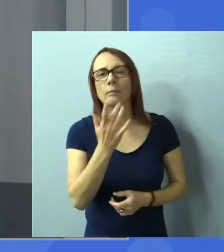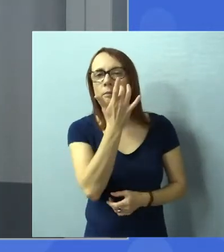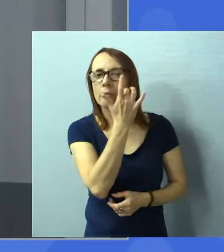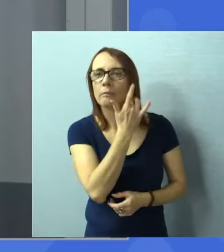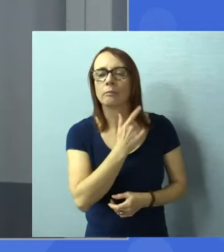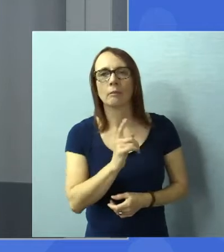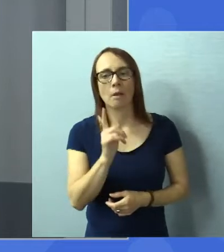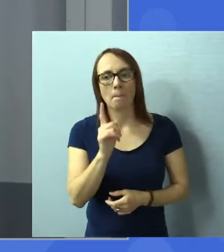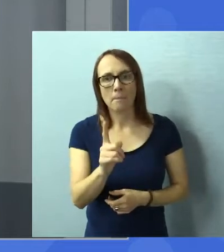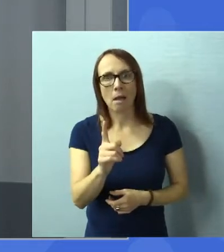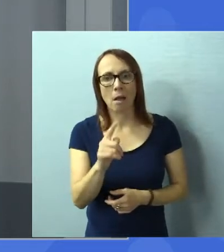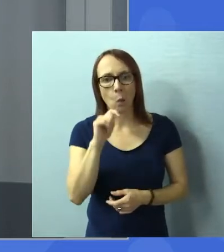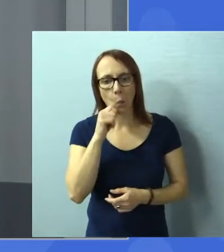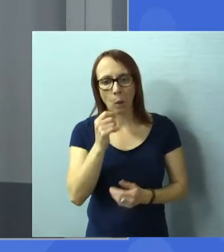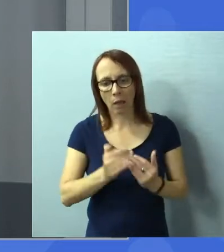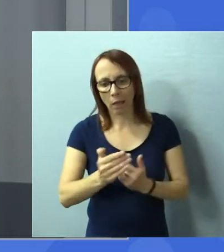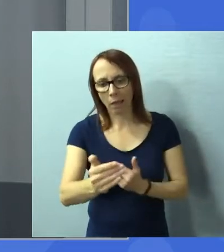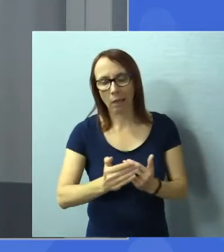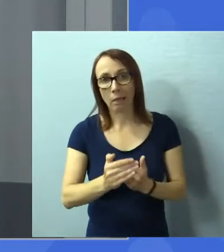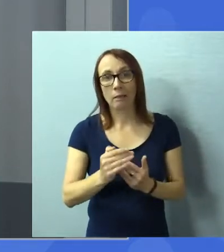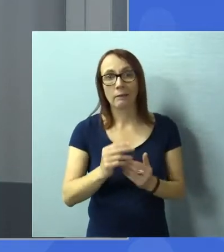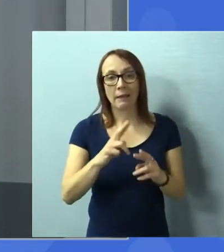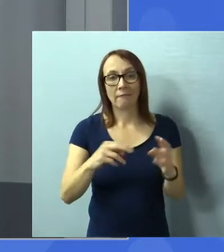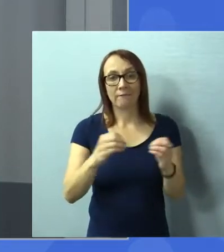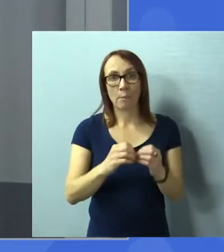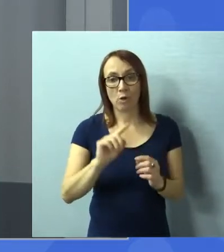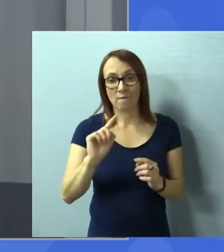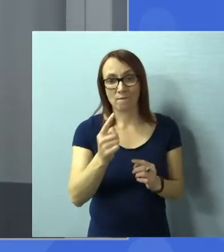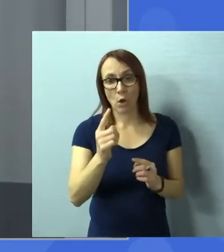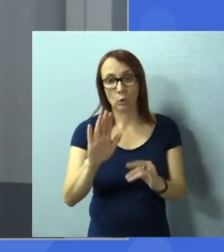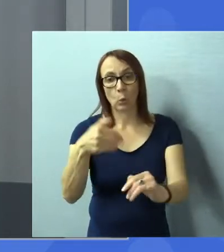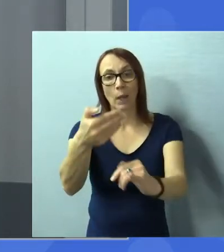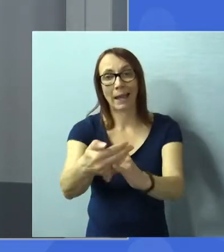a transition period from the 1st of February to the end of December 2020 we